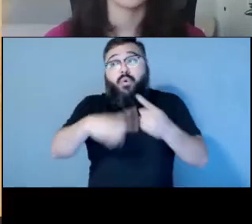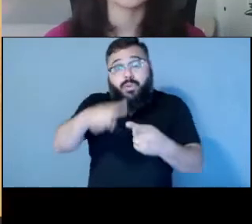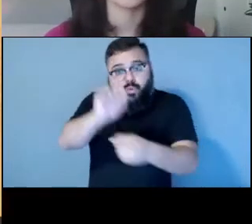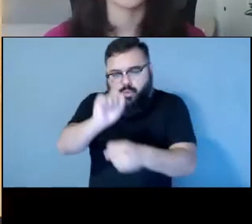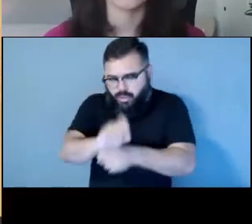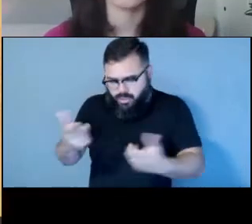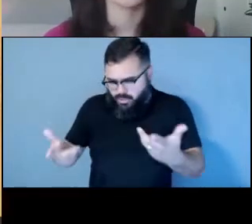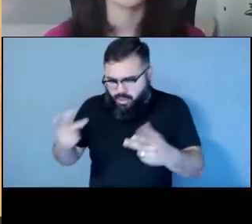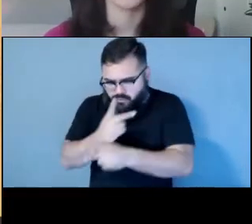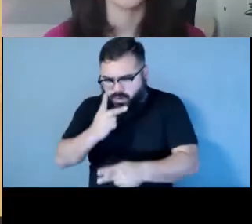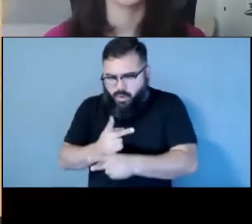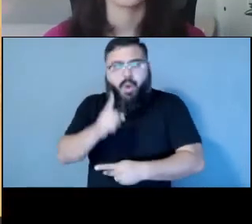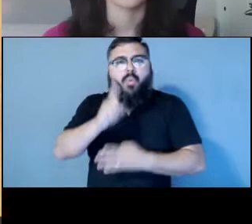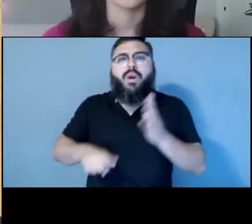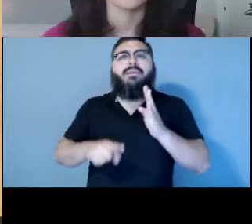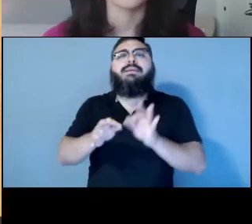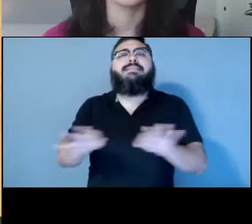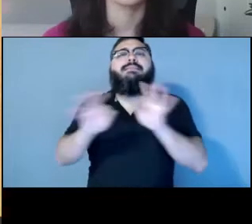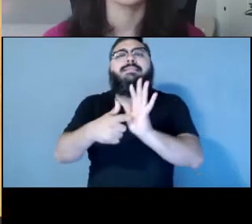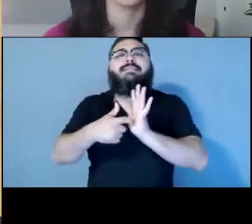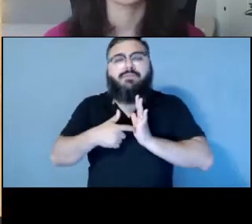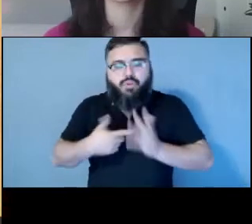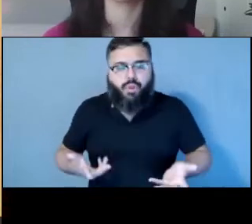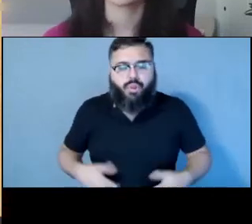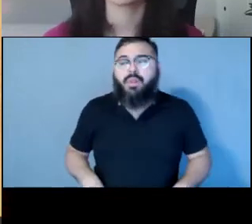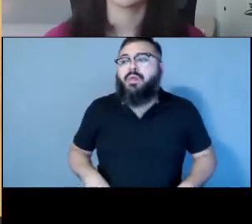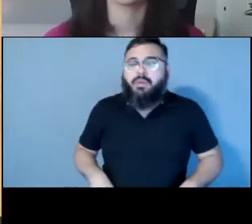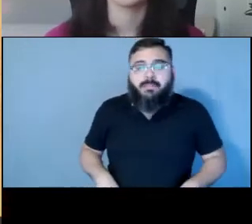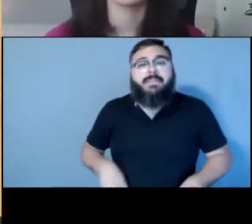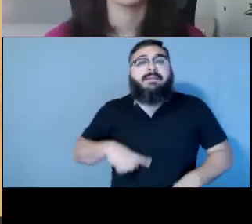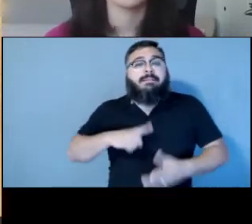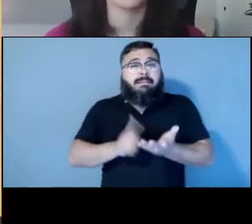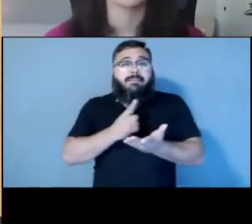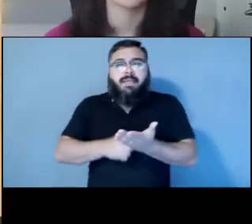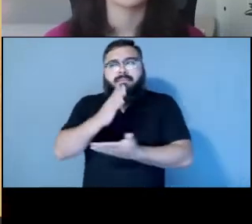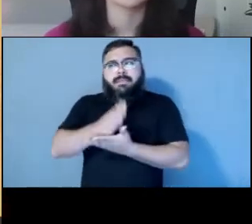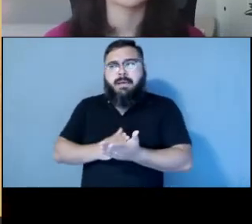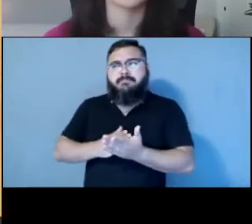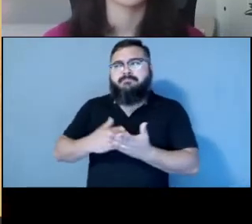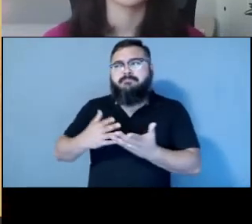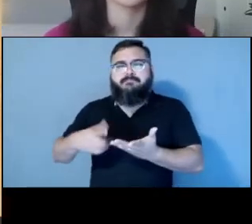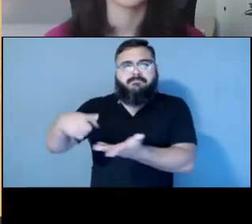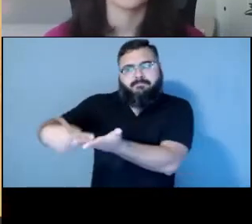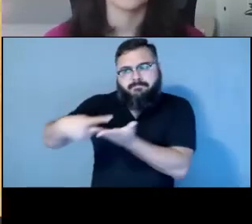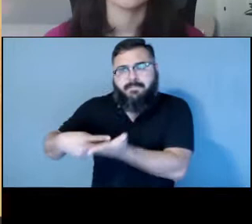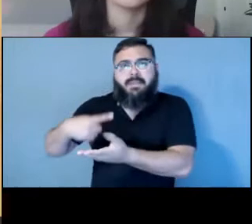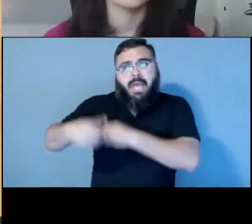what the essential job functions are. And there's sometimes there's some dispute about whether something is an essential function or not